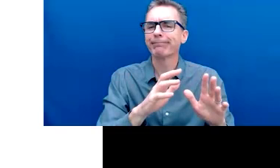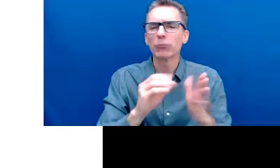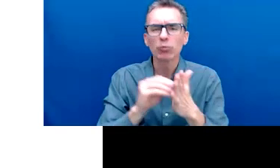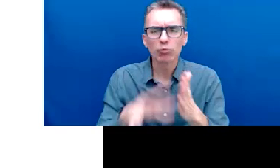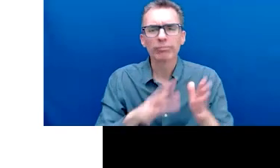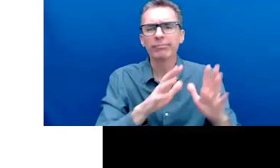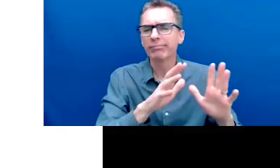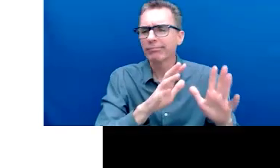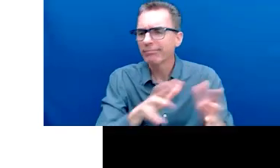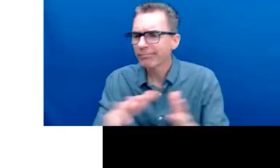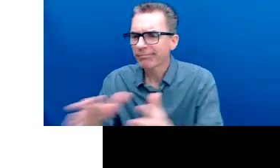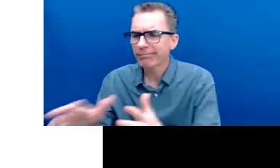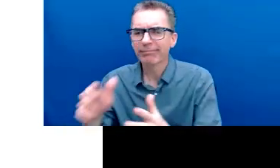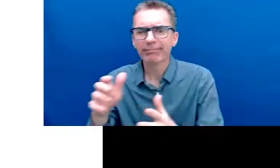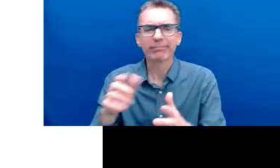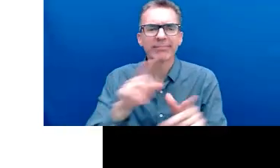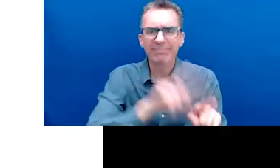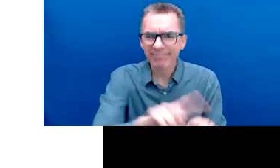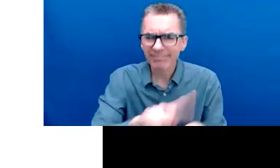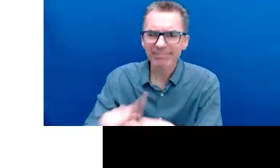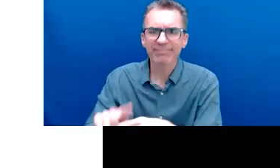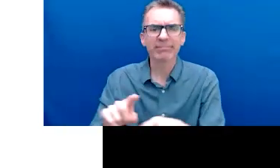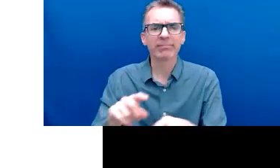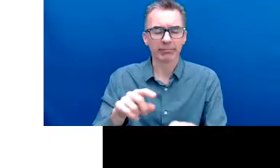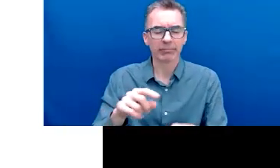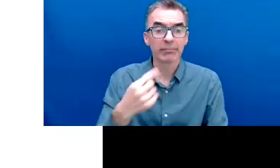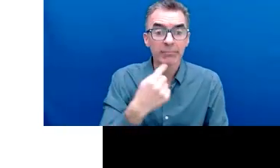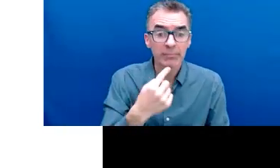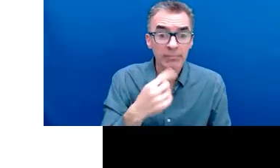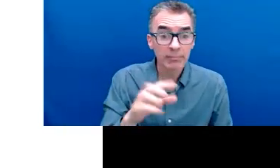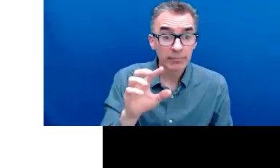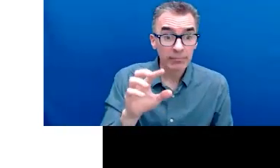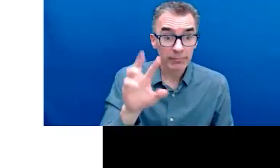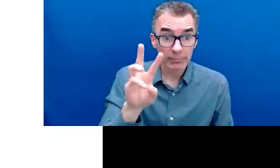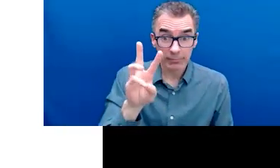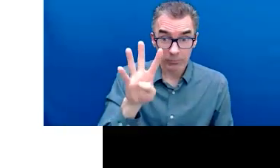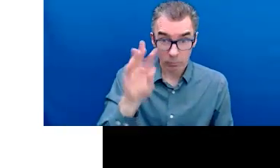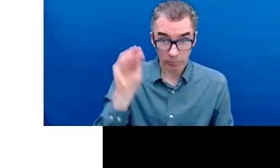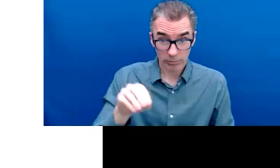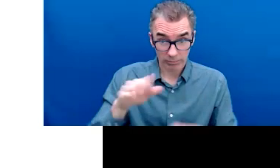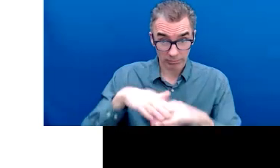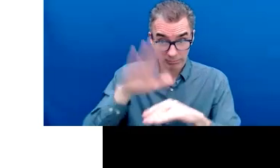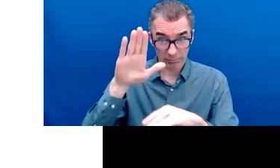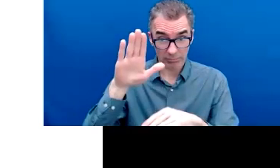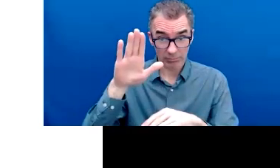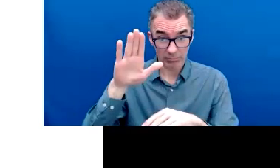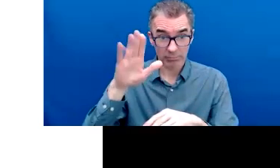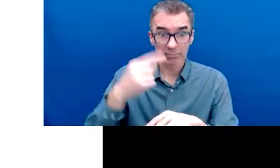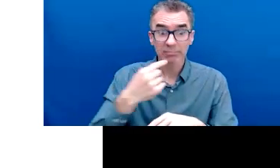and 64 percent, over 64% of them said that at some time in their college career,